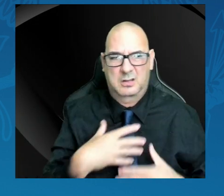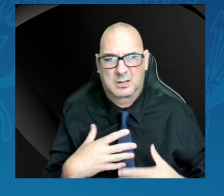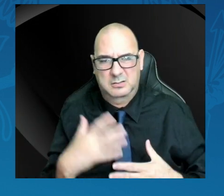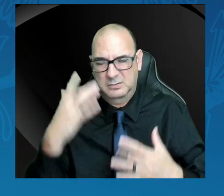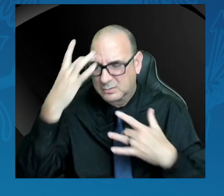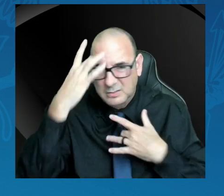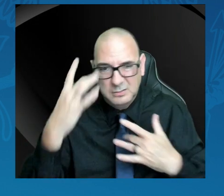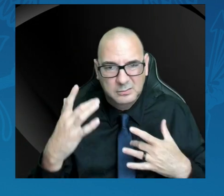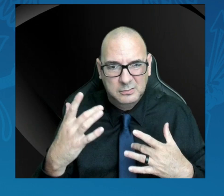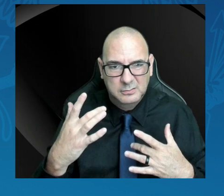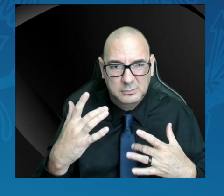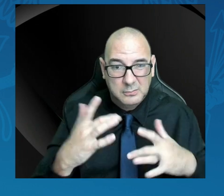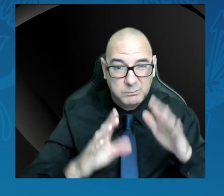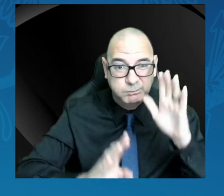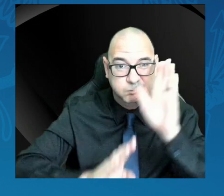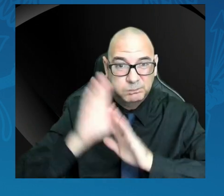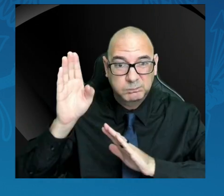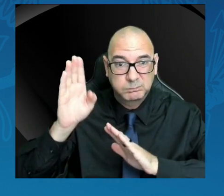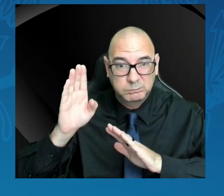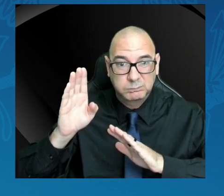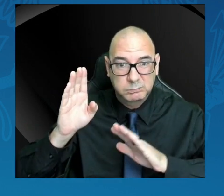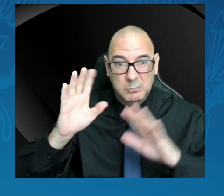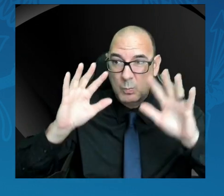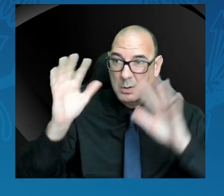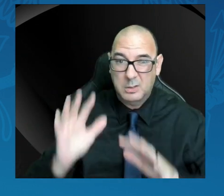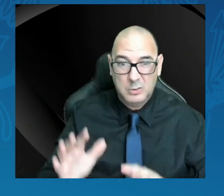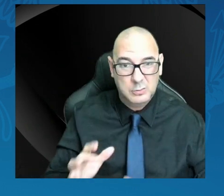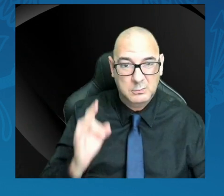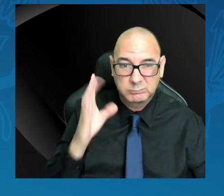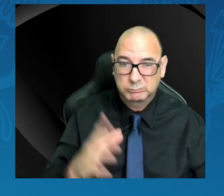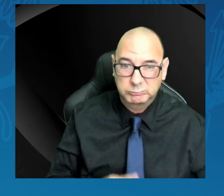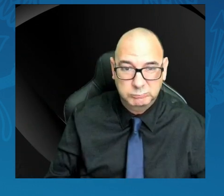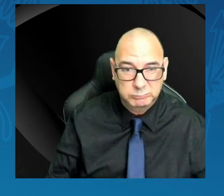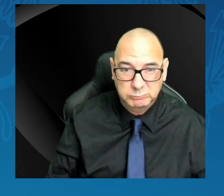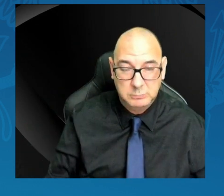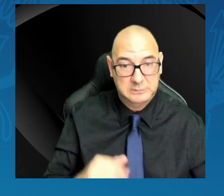And this afternoon we had many of us, the administrators and a number of us.